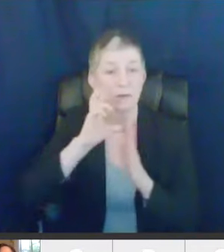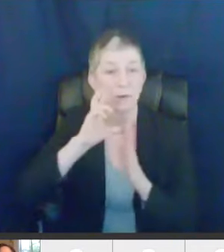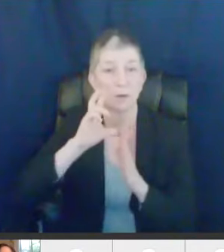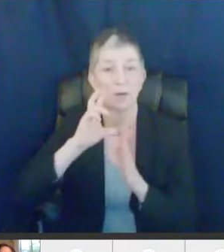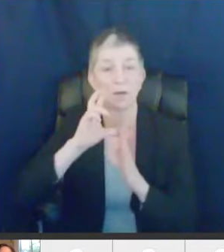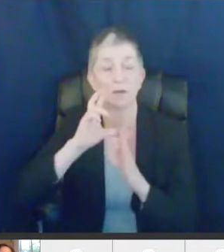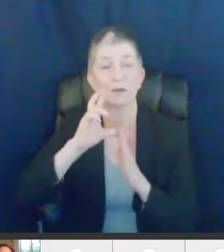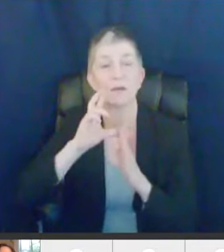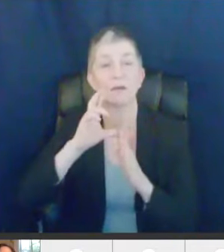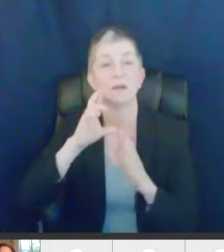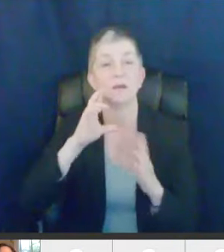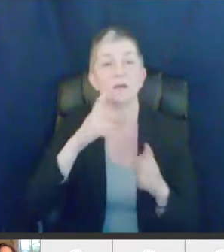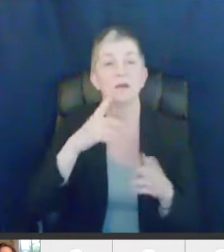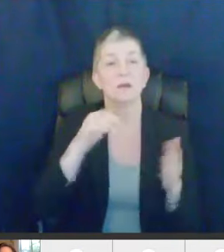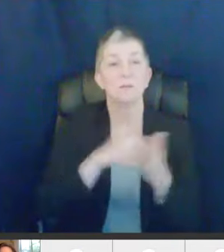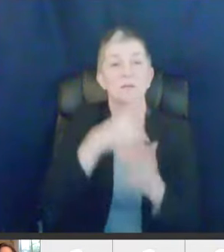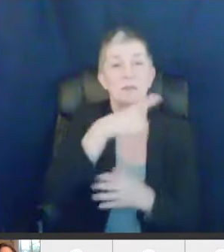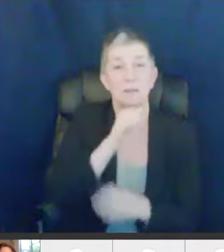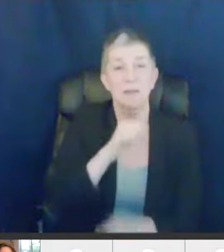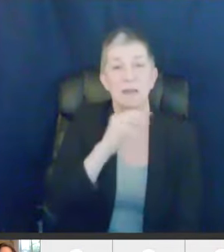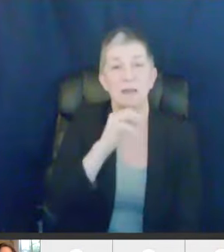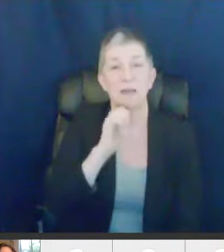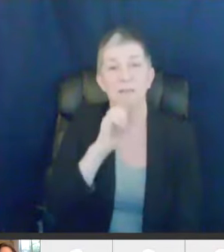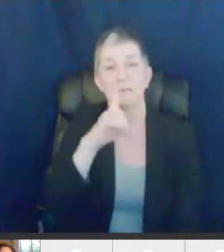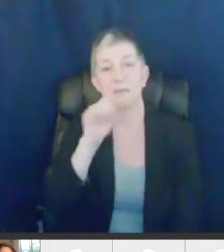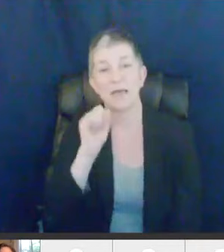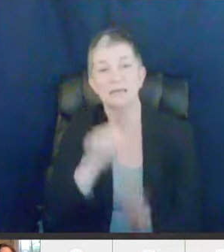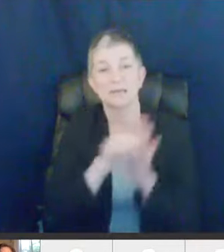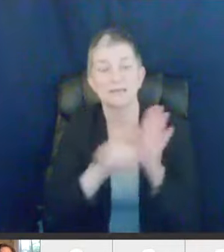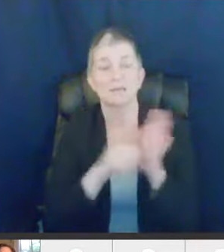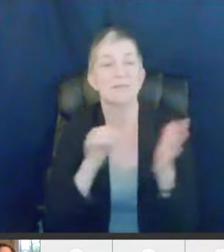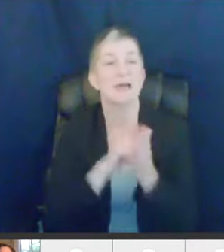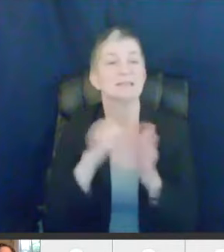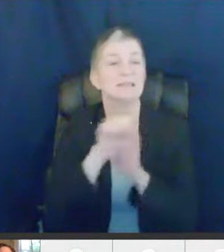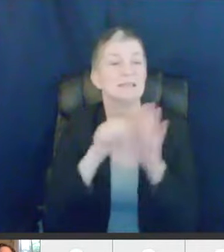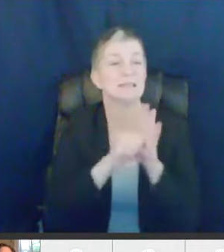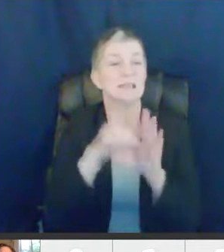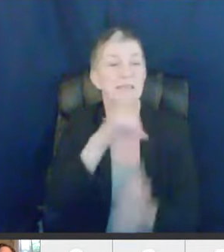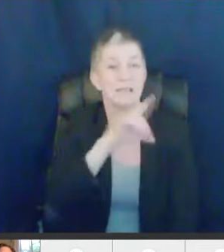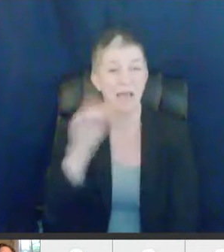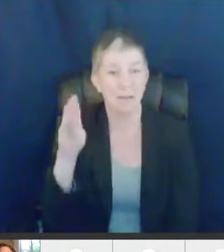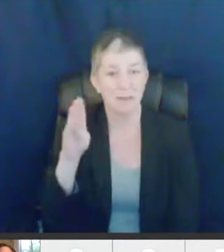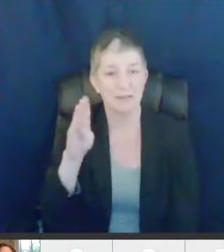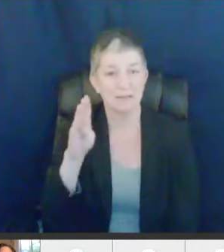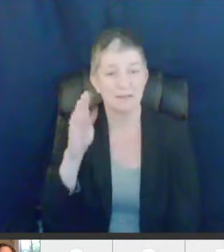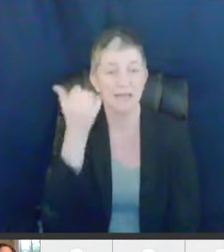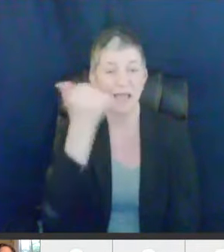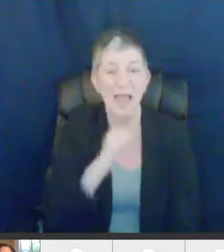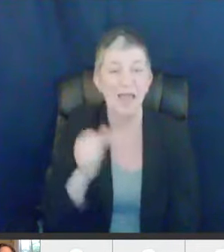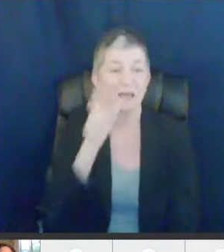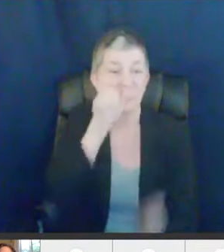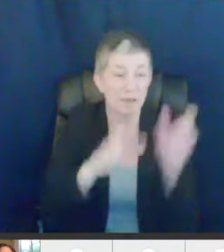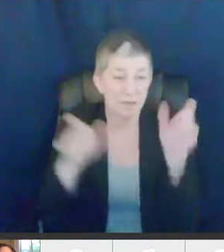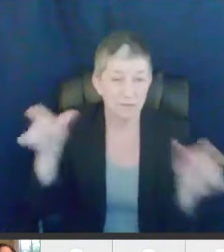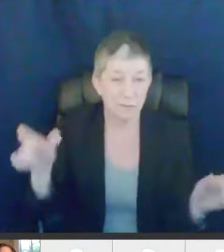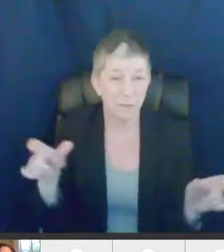the PA NEDDS system which is the state database any individual that has got a